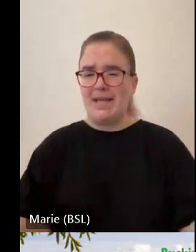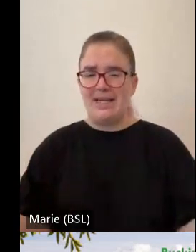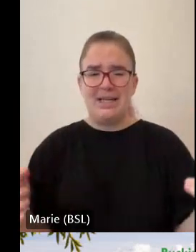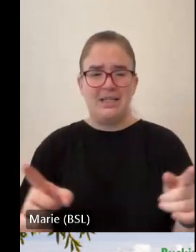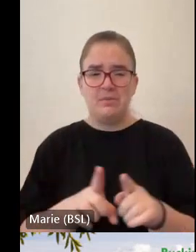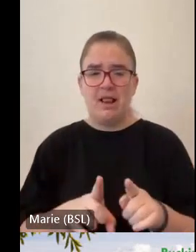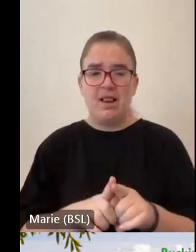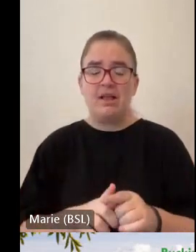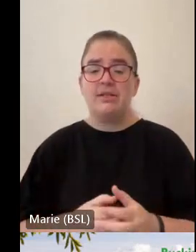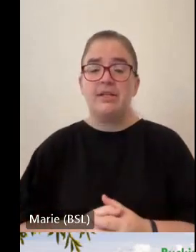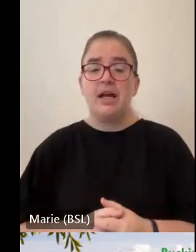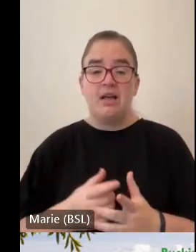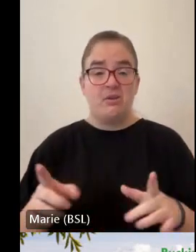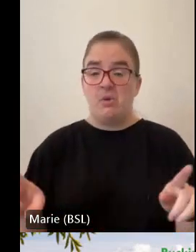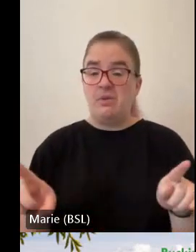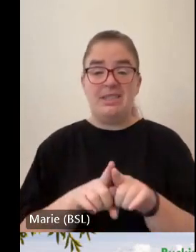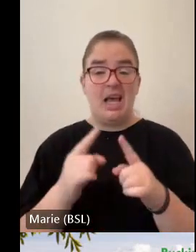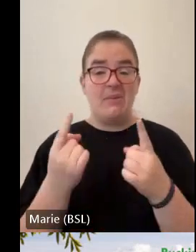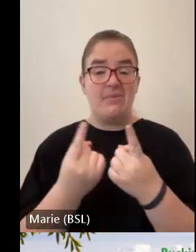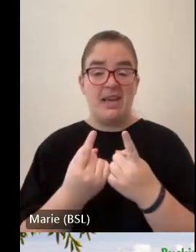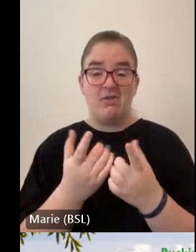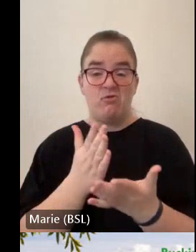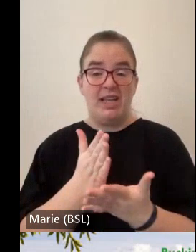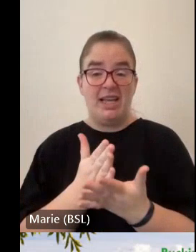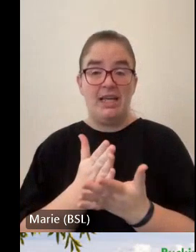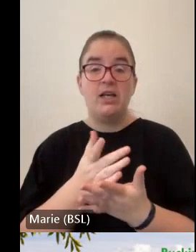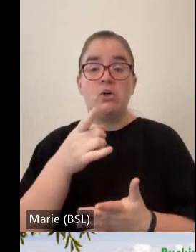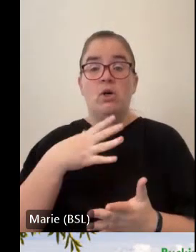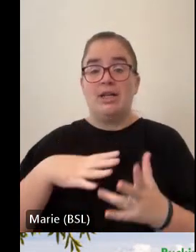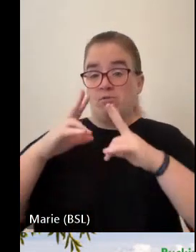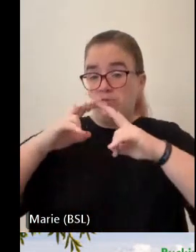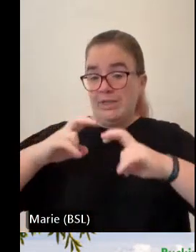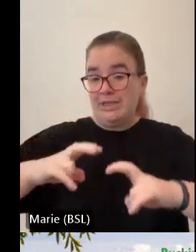So again, same thing applies. Do your research.